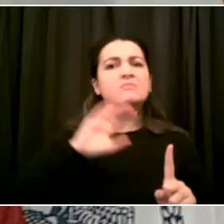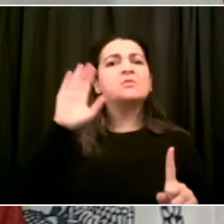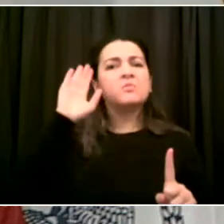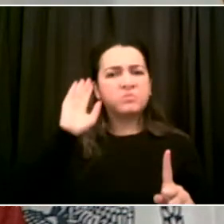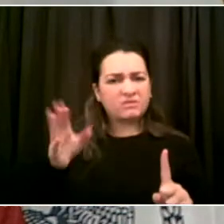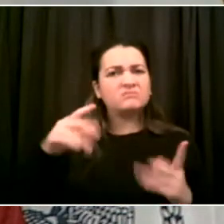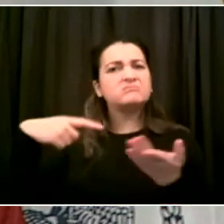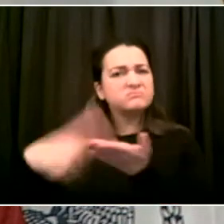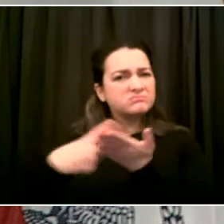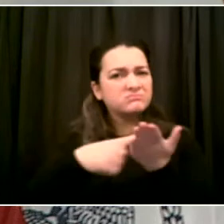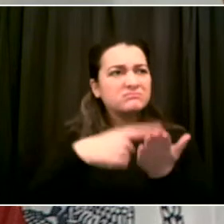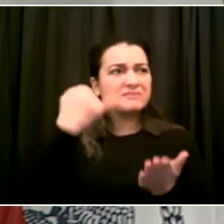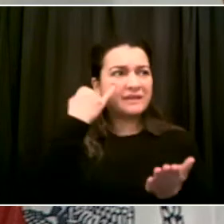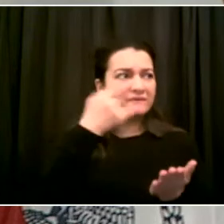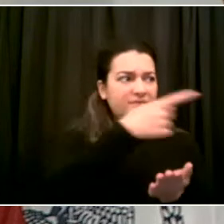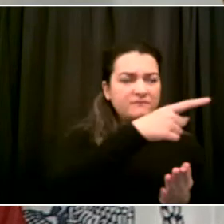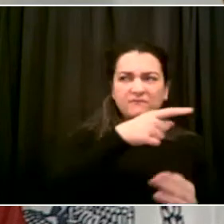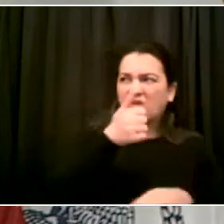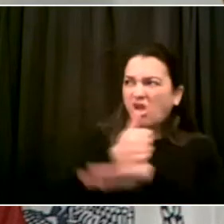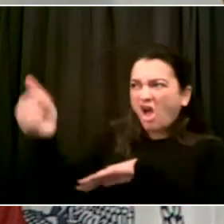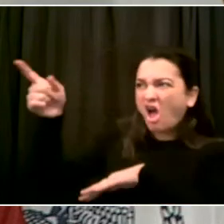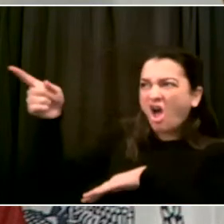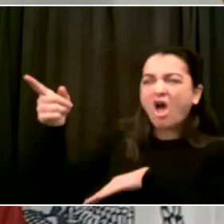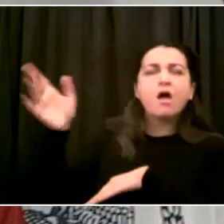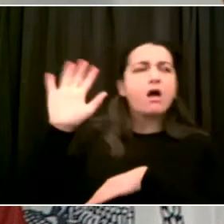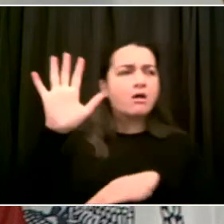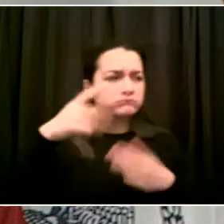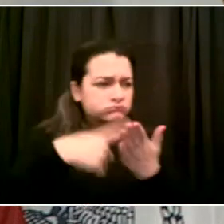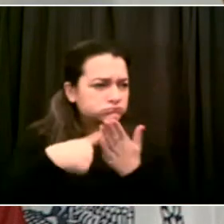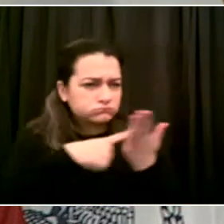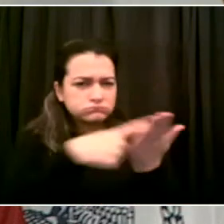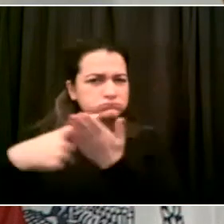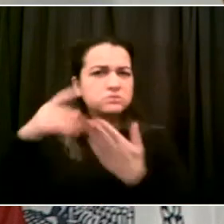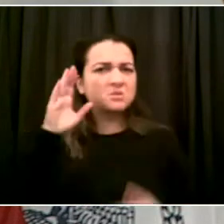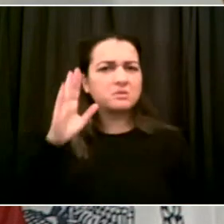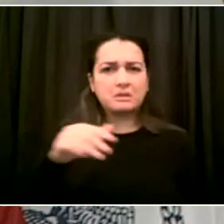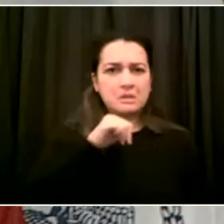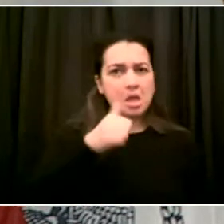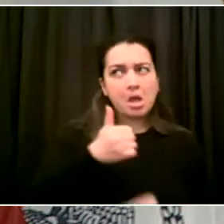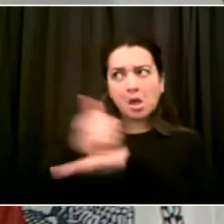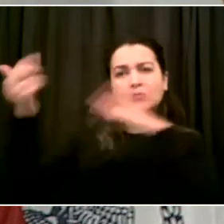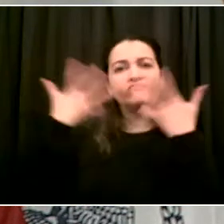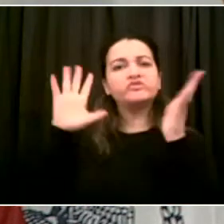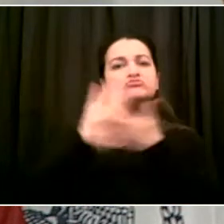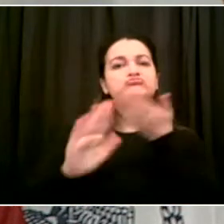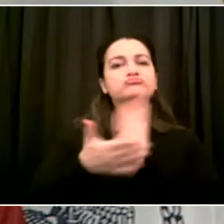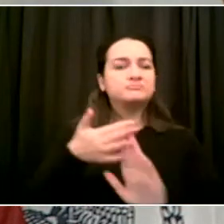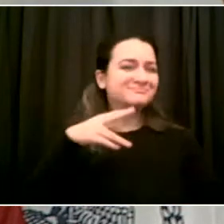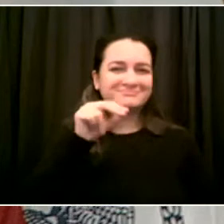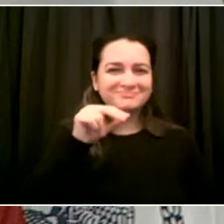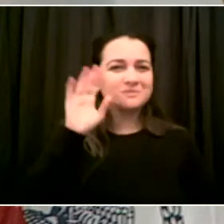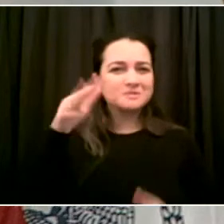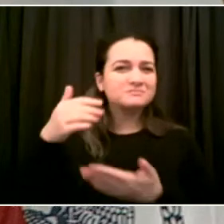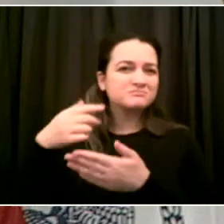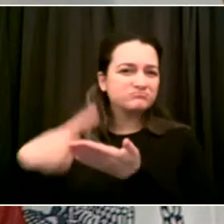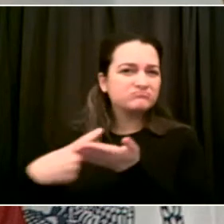THE CHOKEHOLD THAT WILL BE APPLIED IMMEDIATELY. GO AHEAD. LAST QUESTION GOES FOR DAVID BRAND